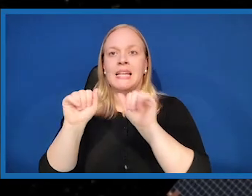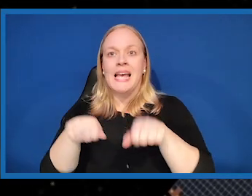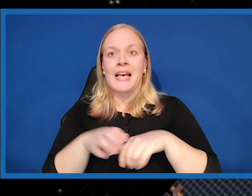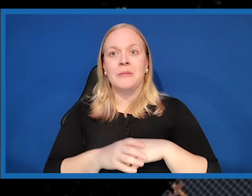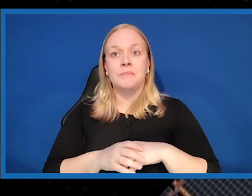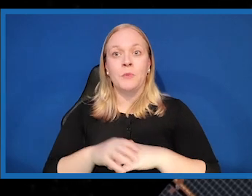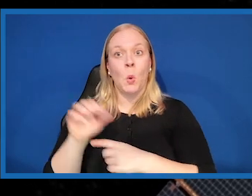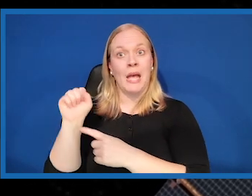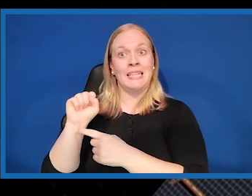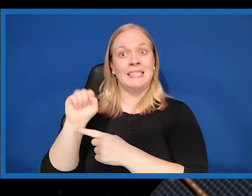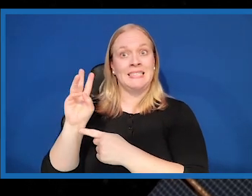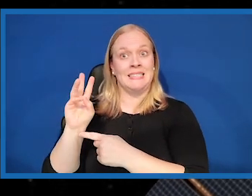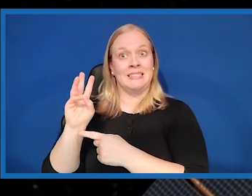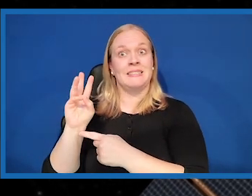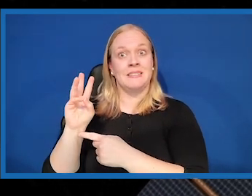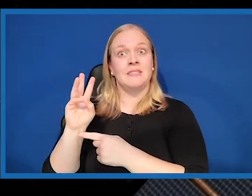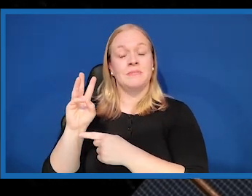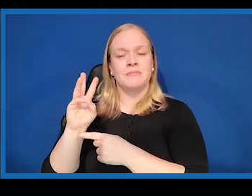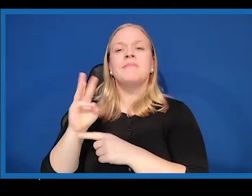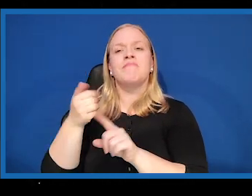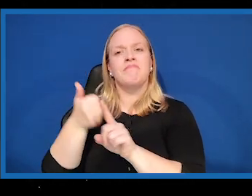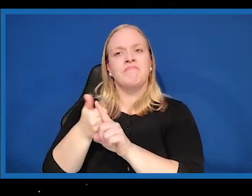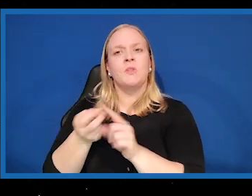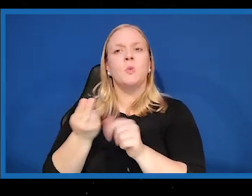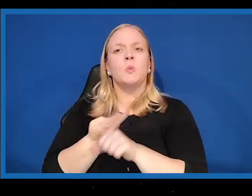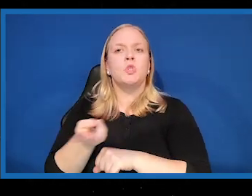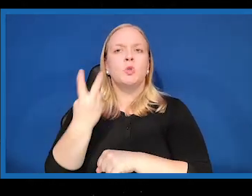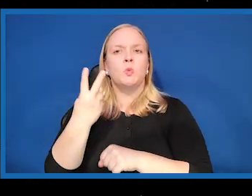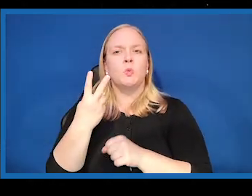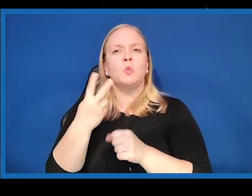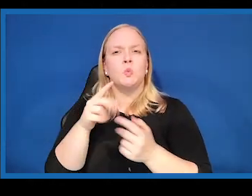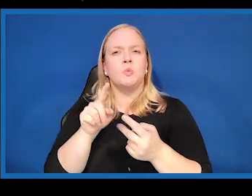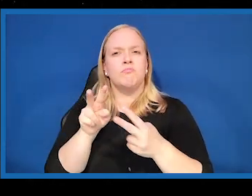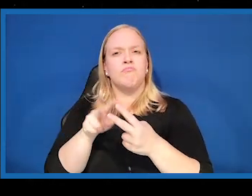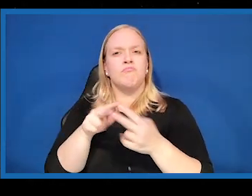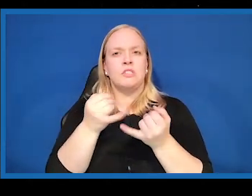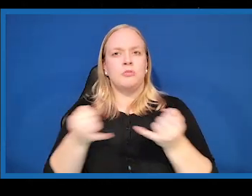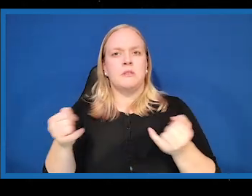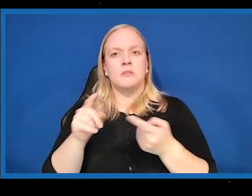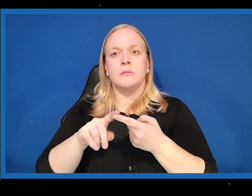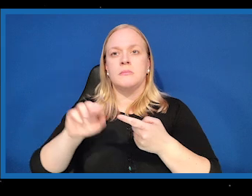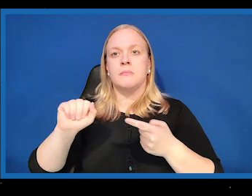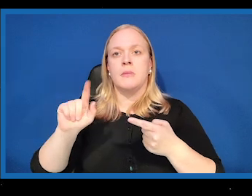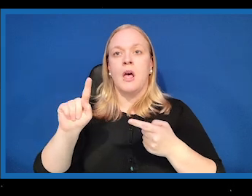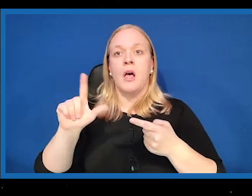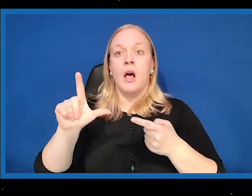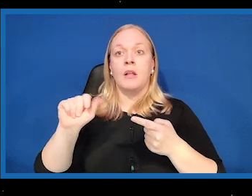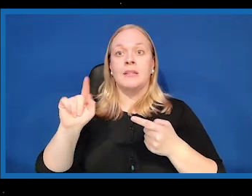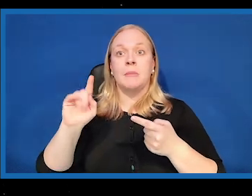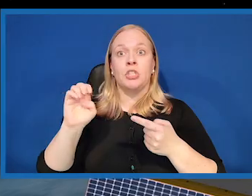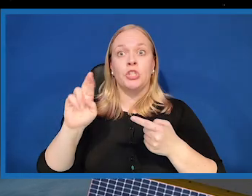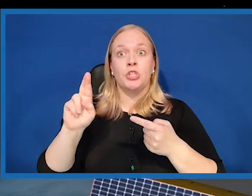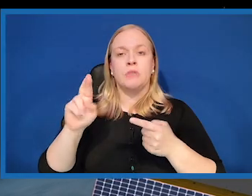UH, USES TWO MAIN INSTRUMENTS. UH, THE FIRST ONE IS THE ALTIMETER, WHICH IS AN ACTIVE, UH, INSTRUMENT.